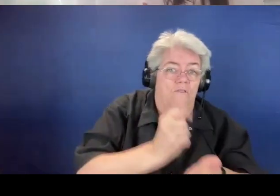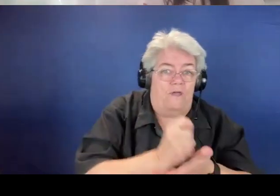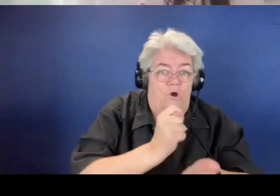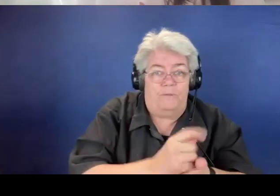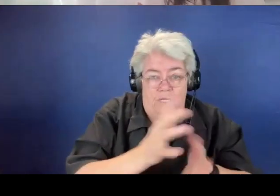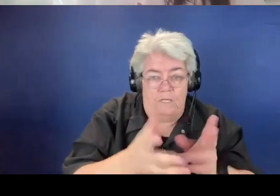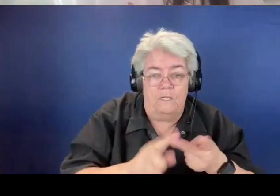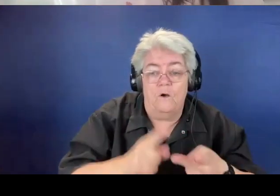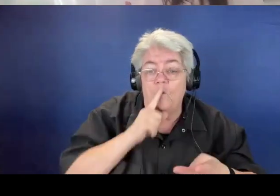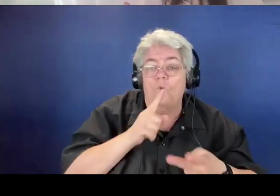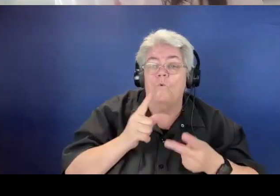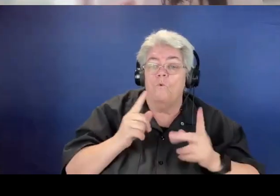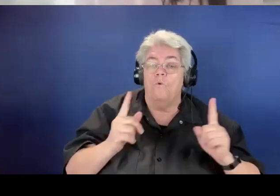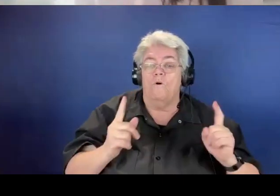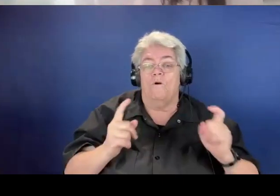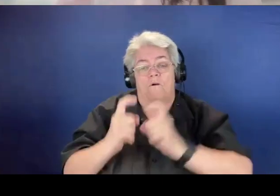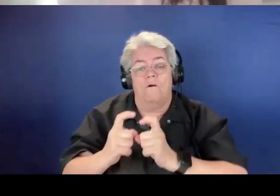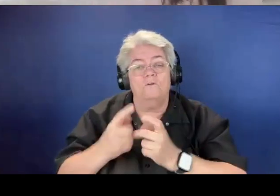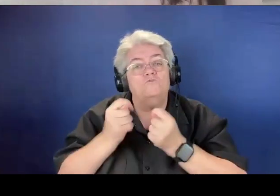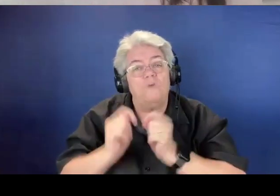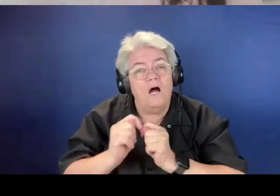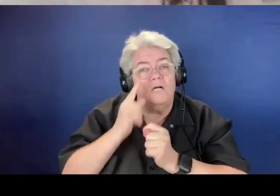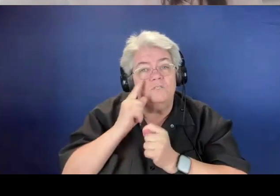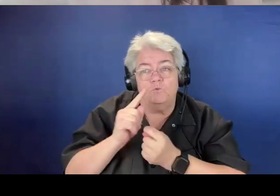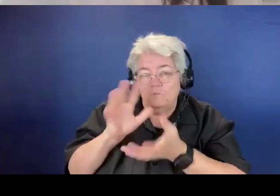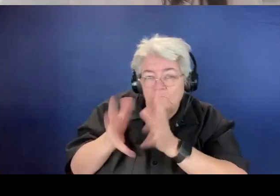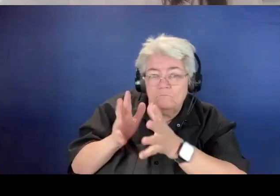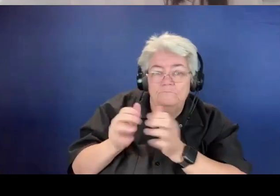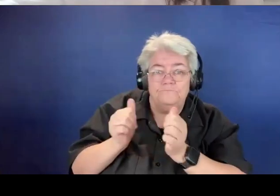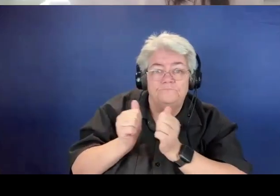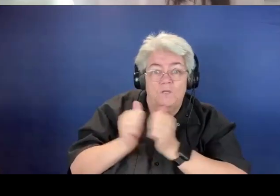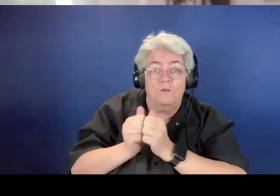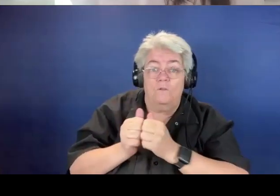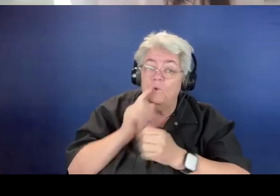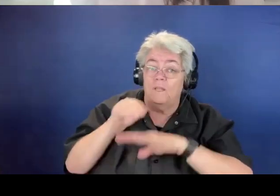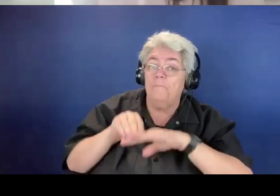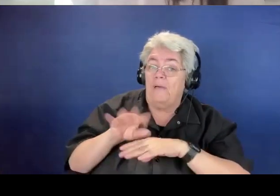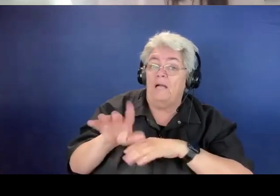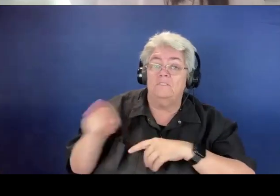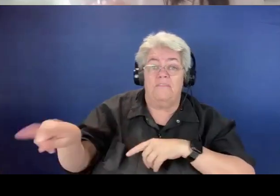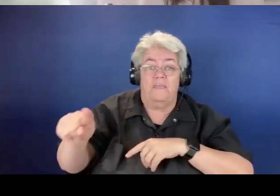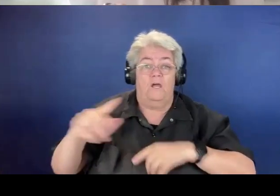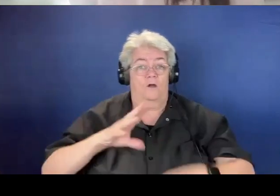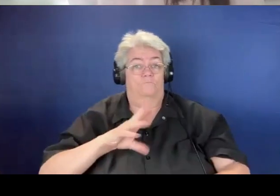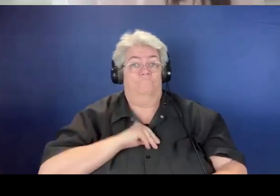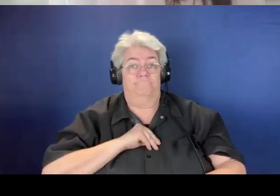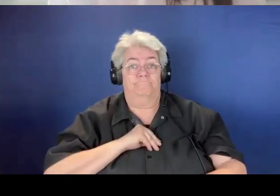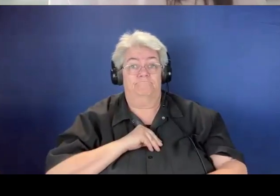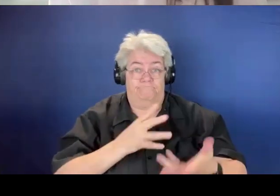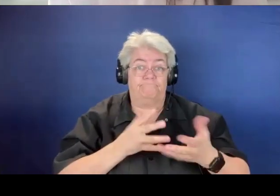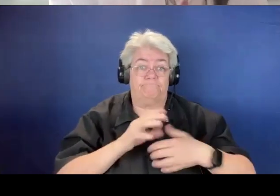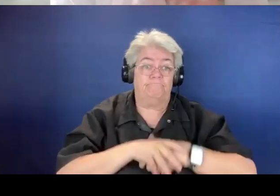from a culturally responsive lend can impact the therapeutic dynamic.